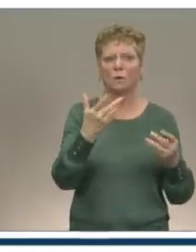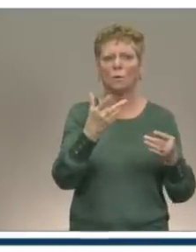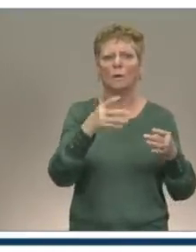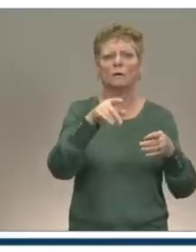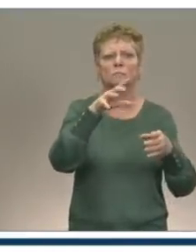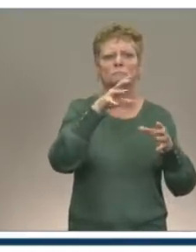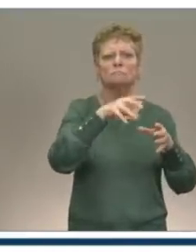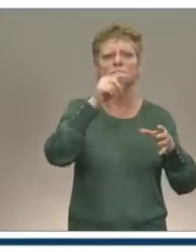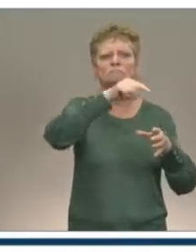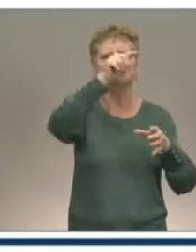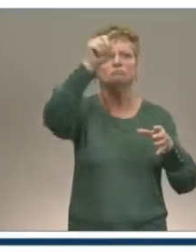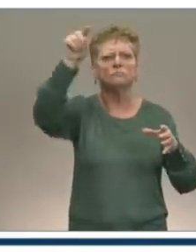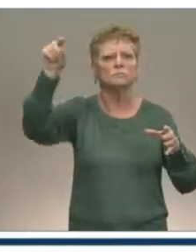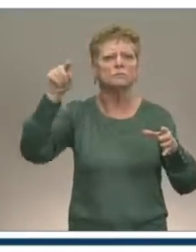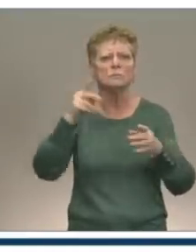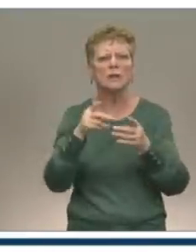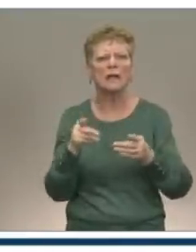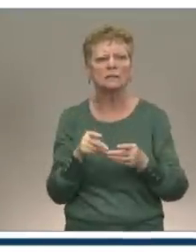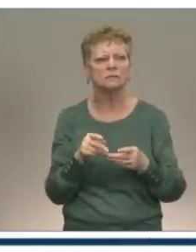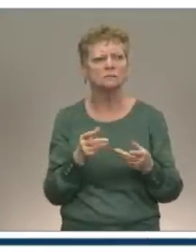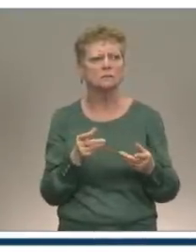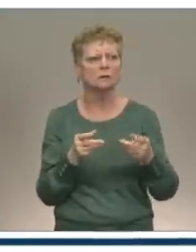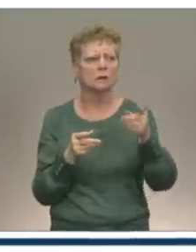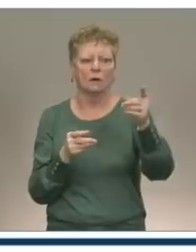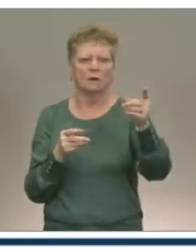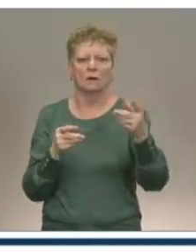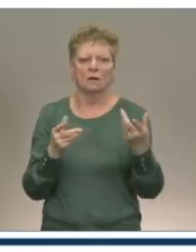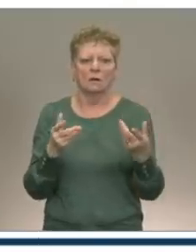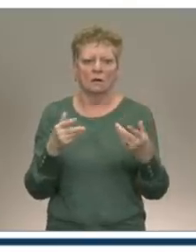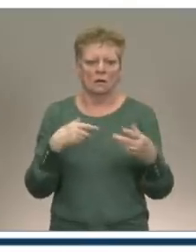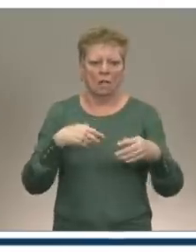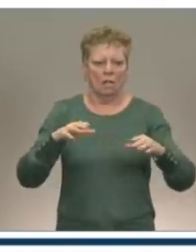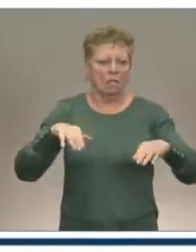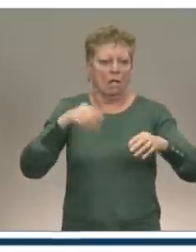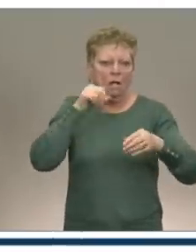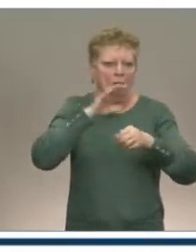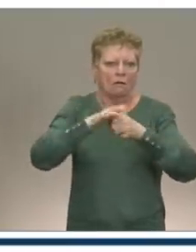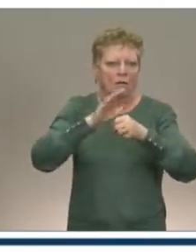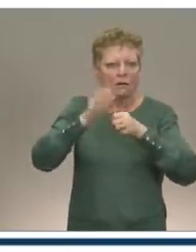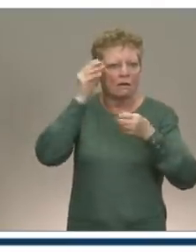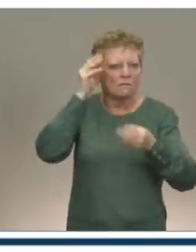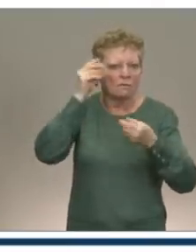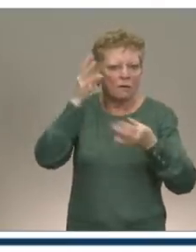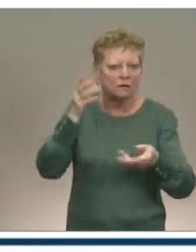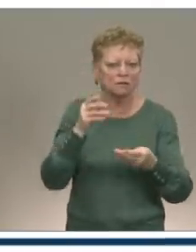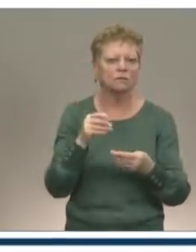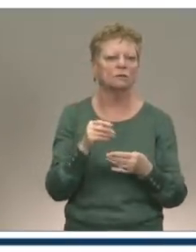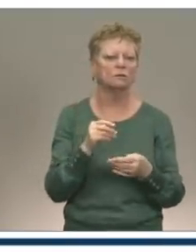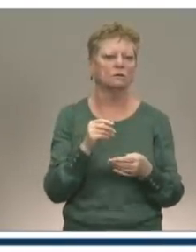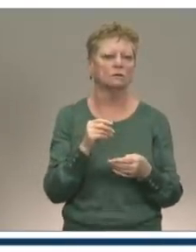the others had more details to come we're working those out it it's just that there'll be a a small